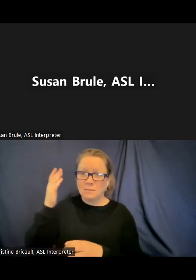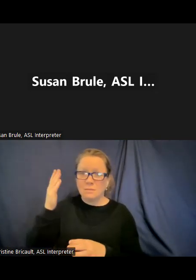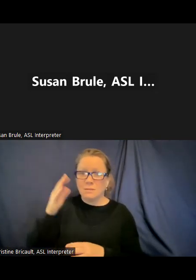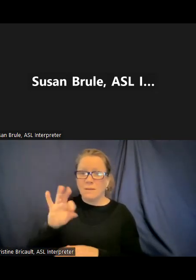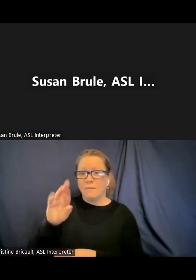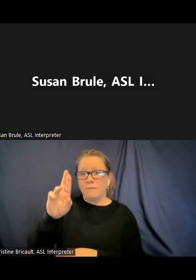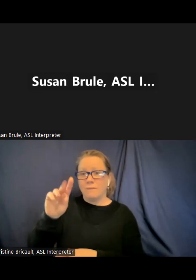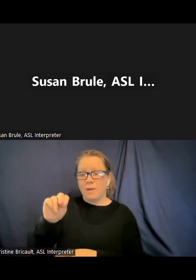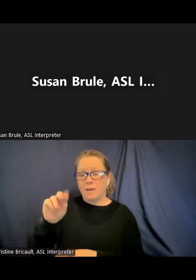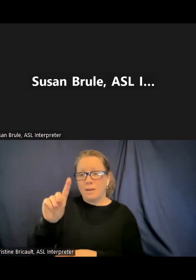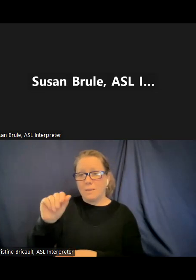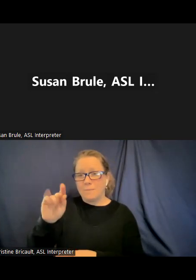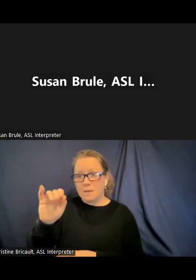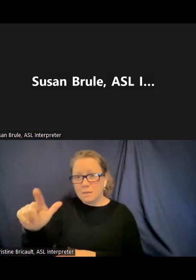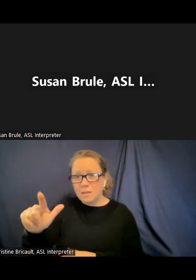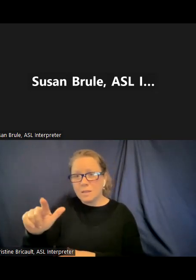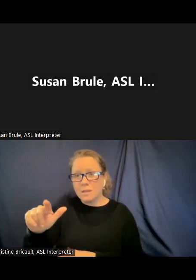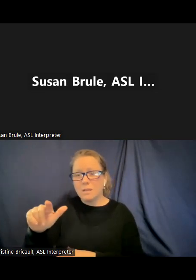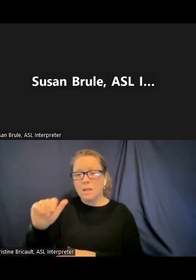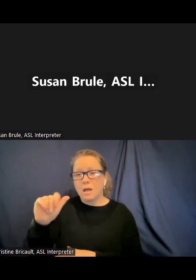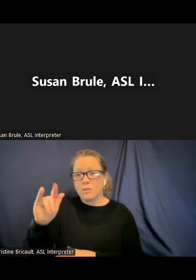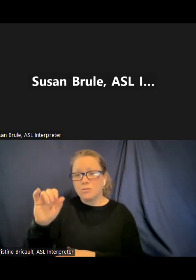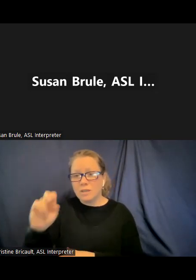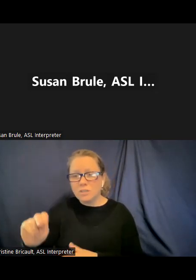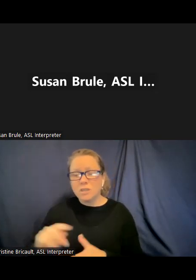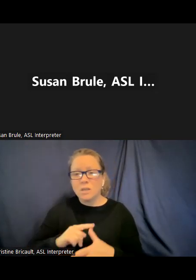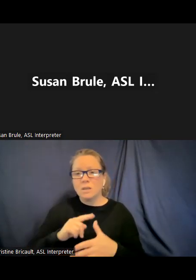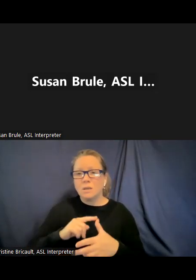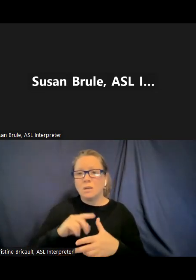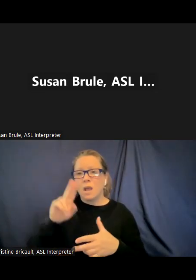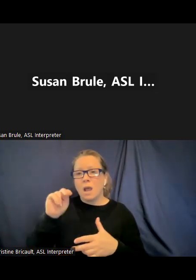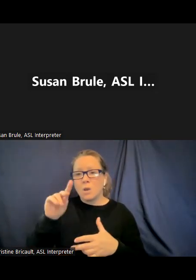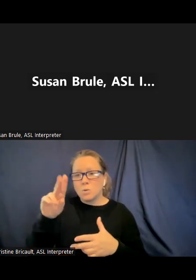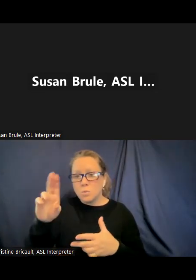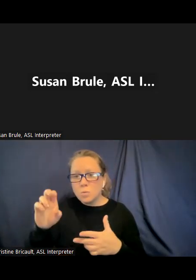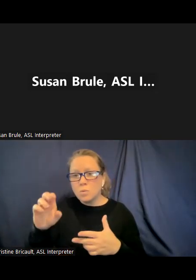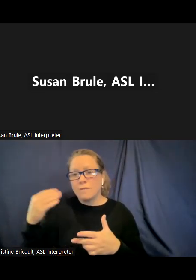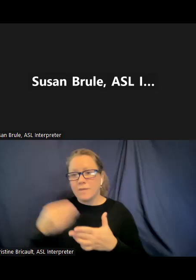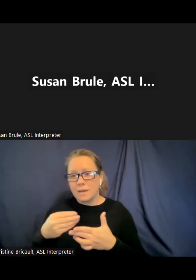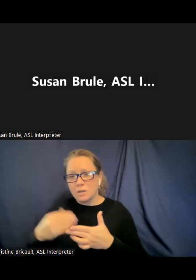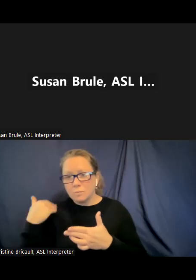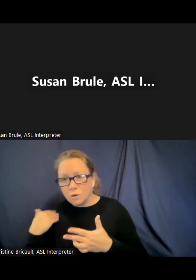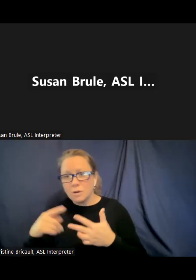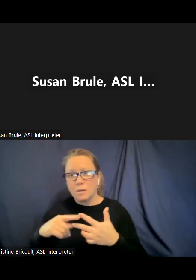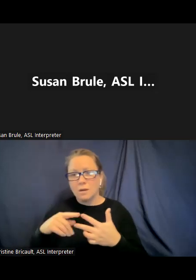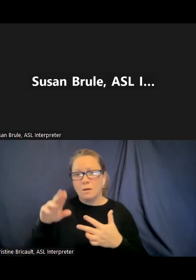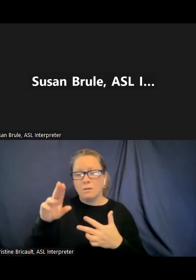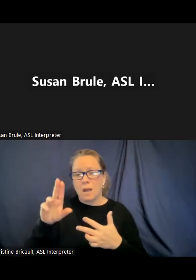undue administrative, or undue financial burden. And how the request of accommodation